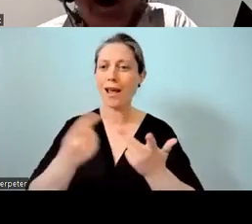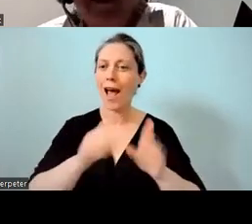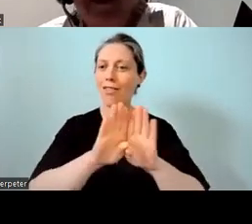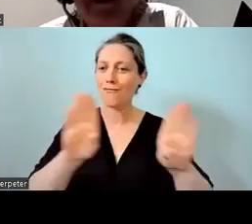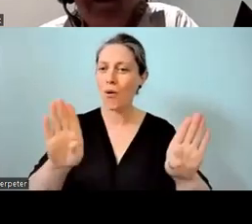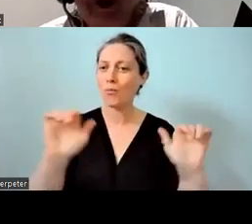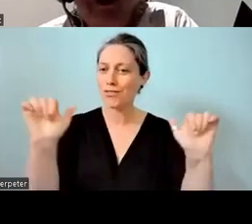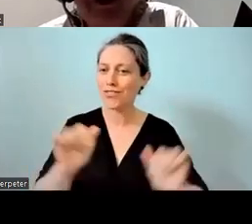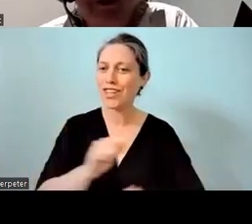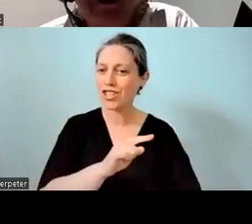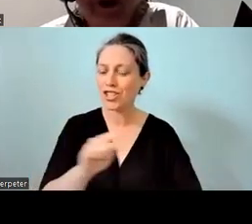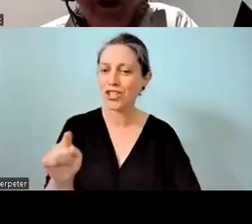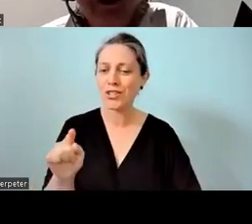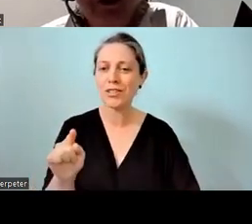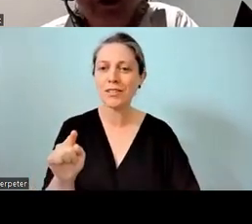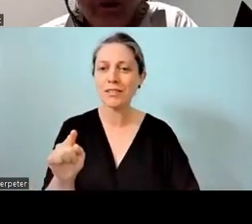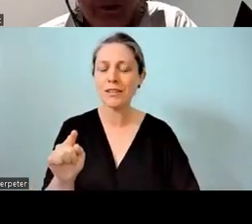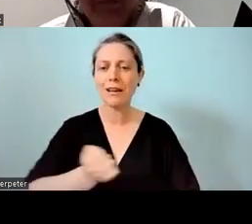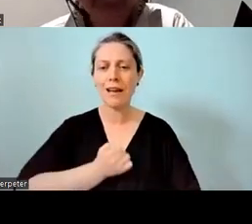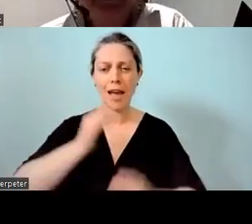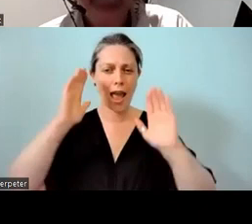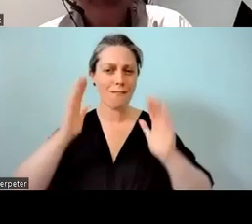I think the focus that we've tried to have